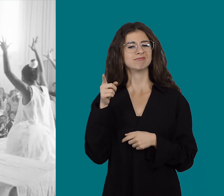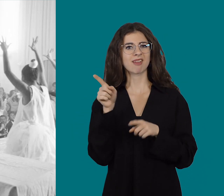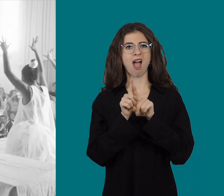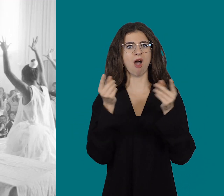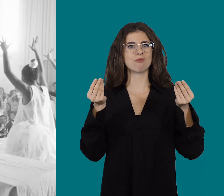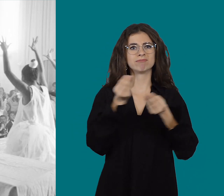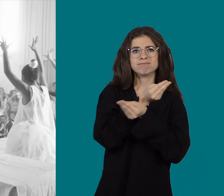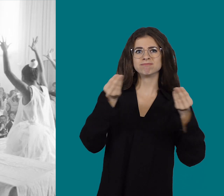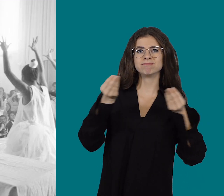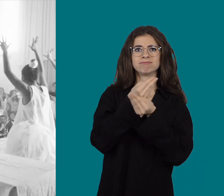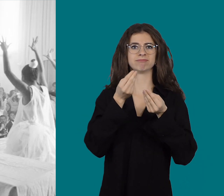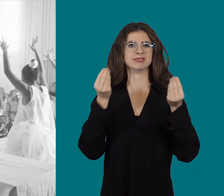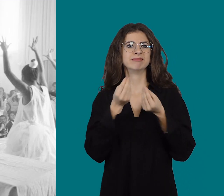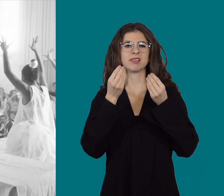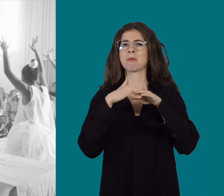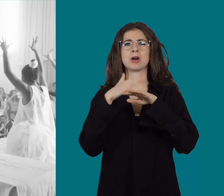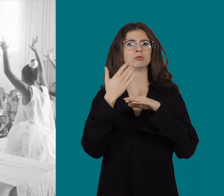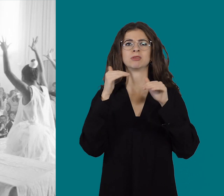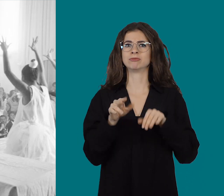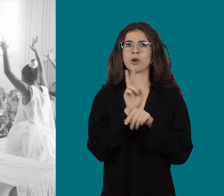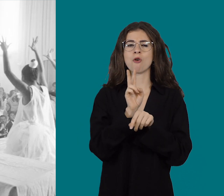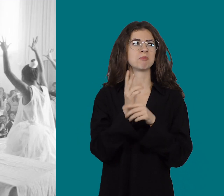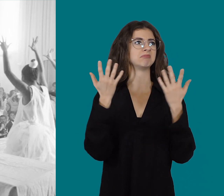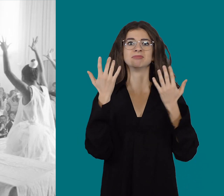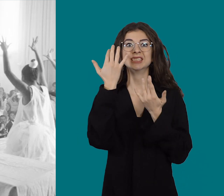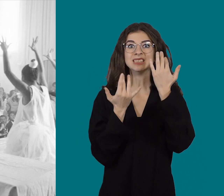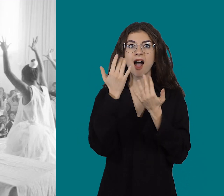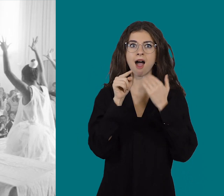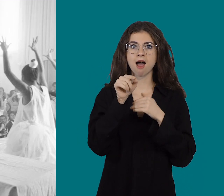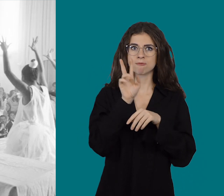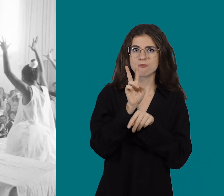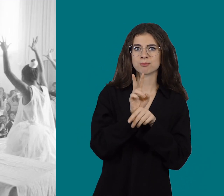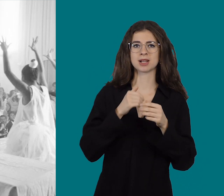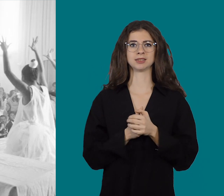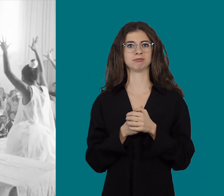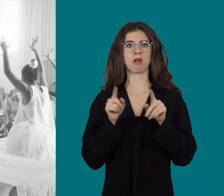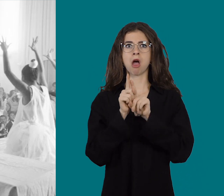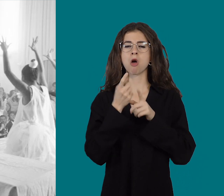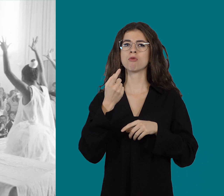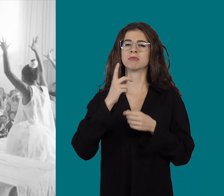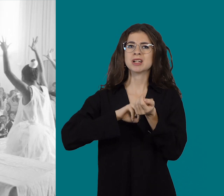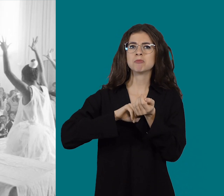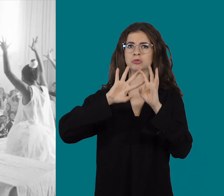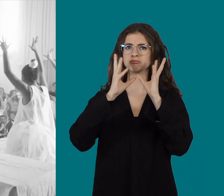They discussed things for example counting or rhythm